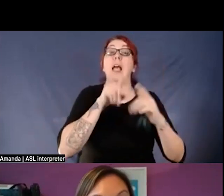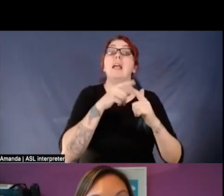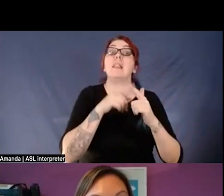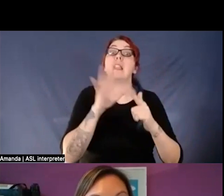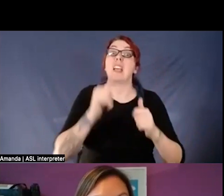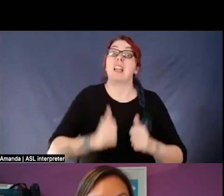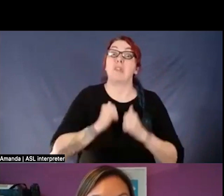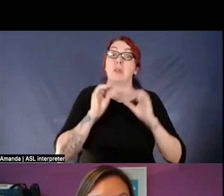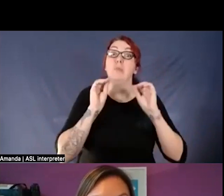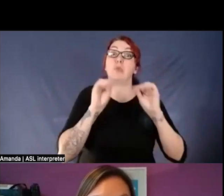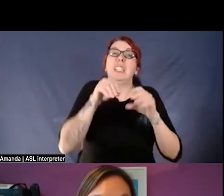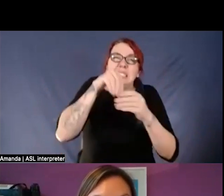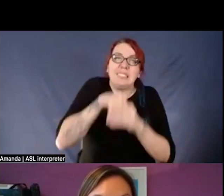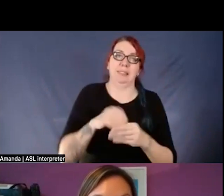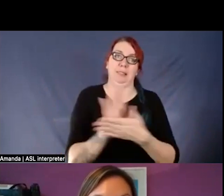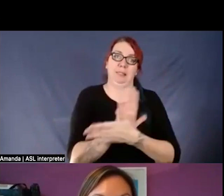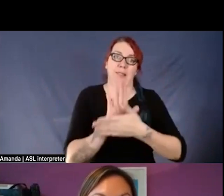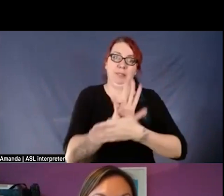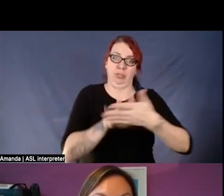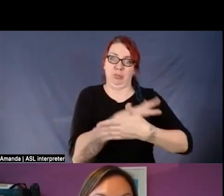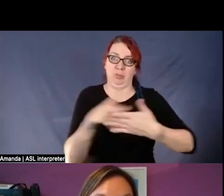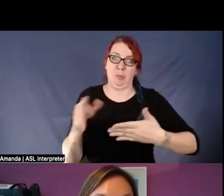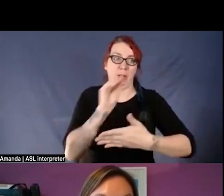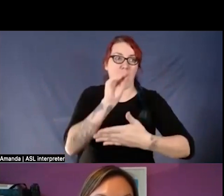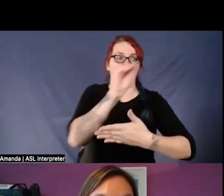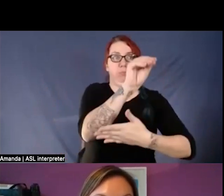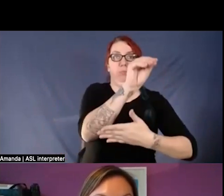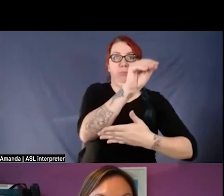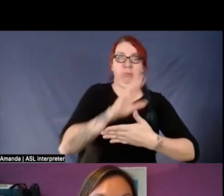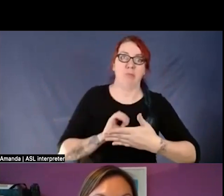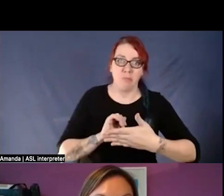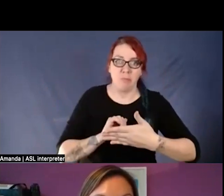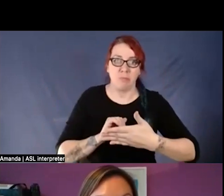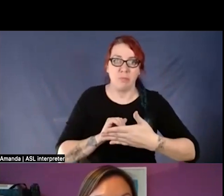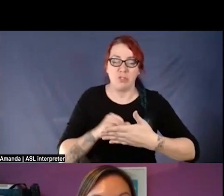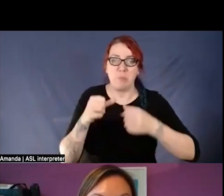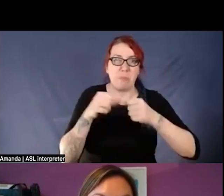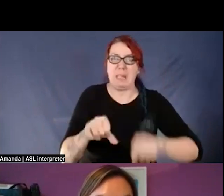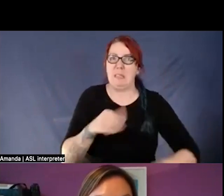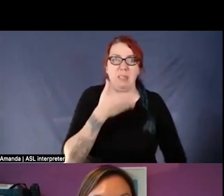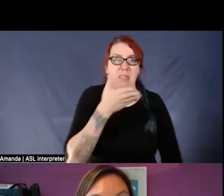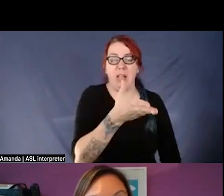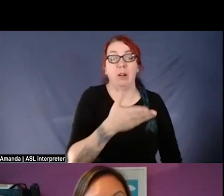I paste it into my checklist. And then when I need to access a file, I just copy and paste